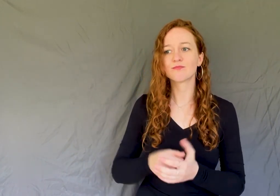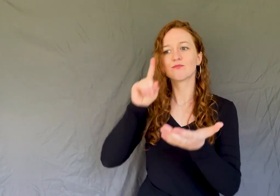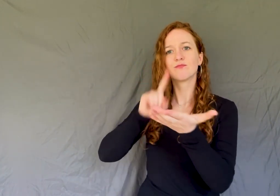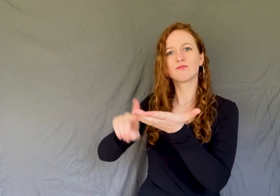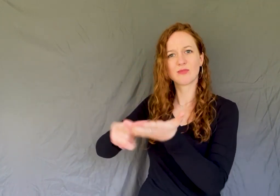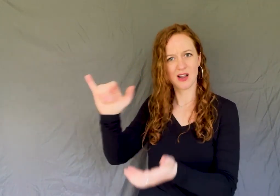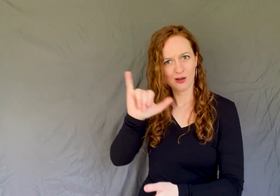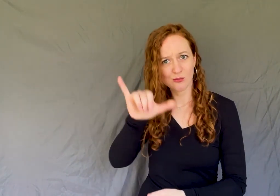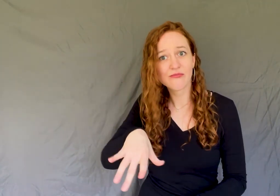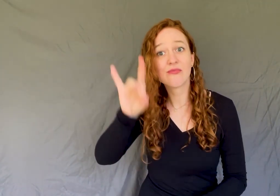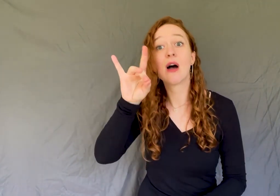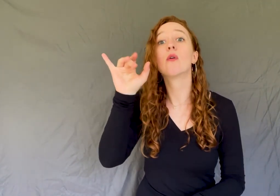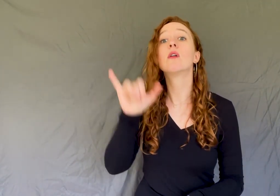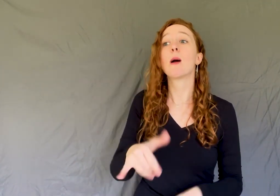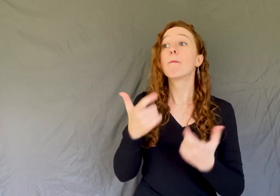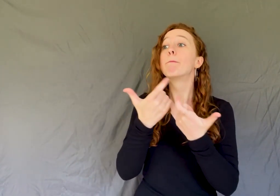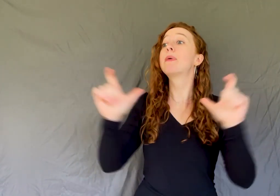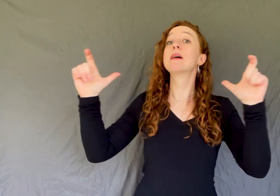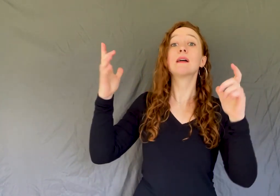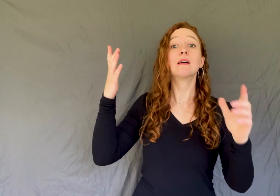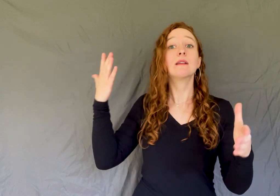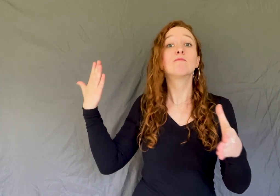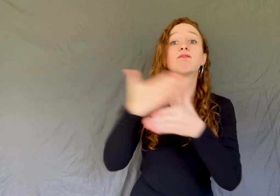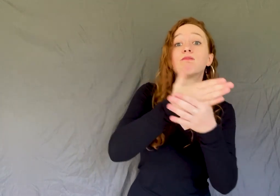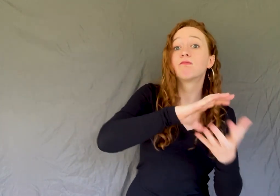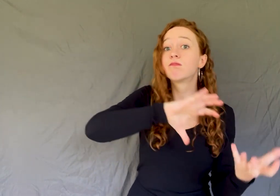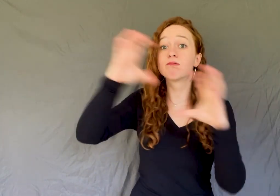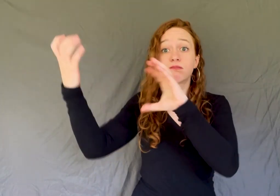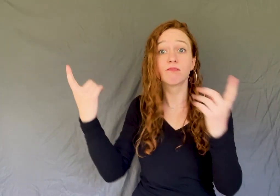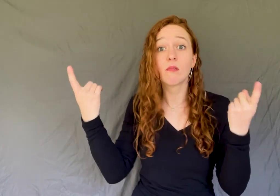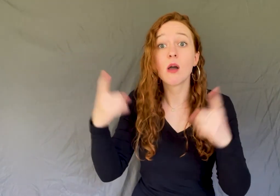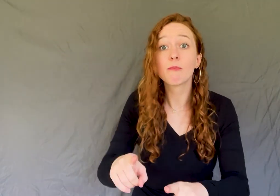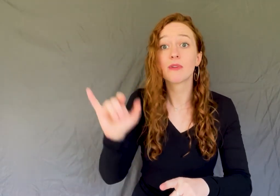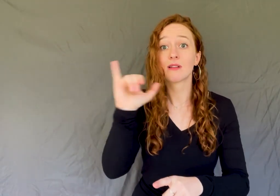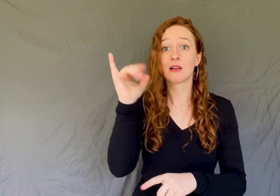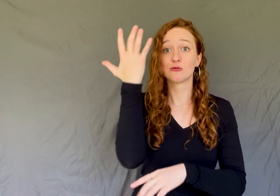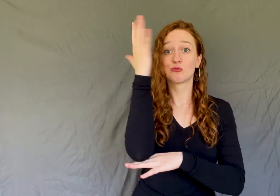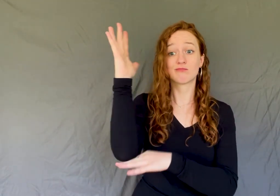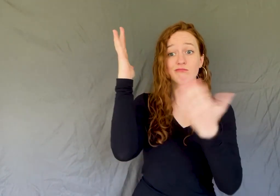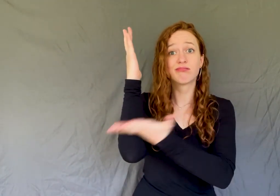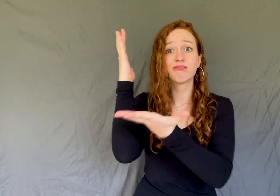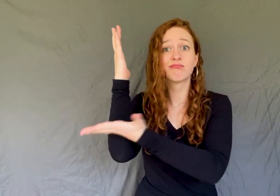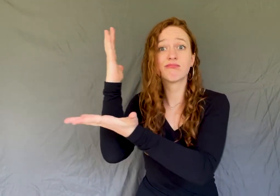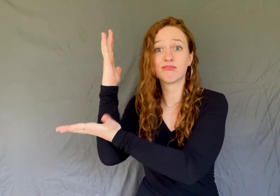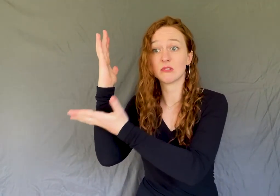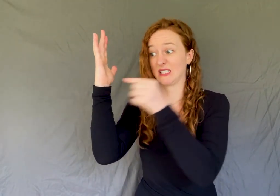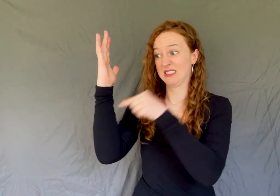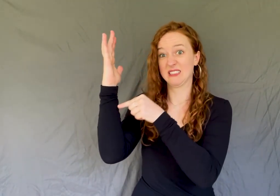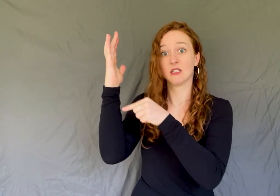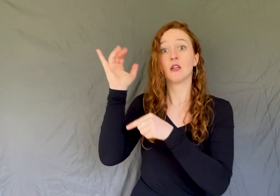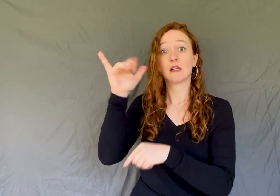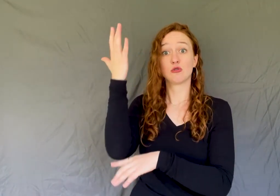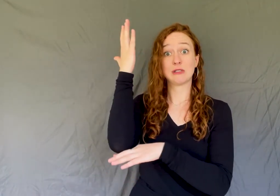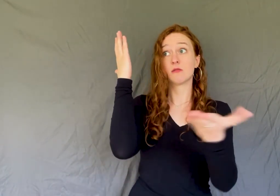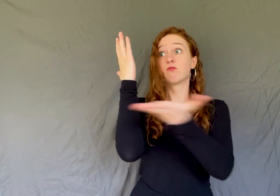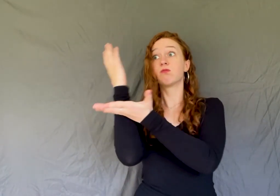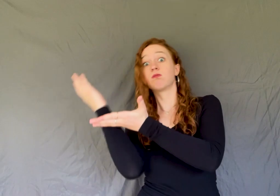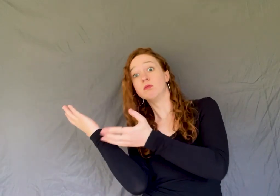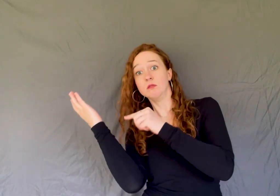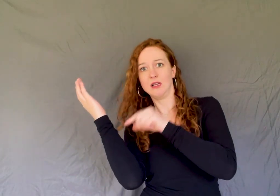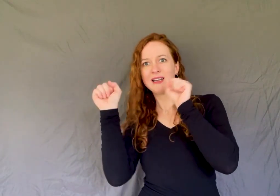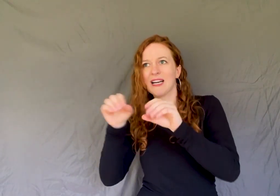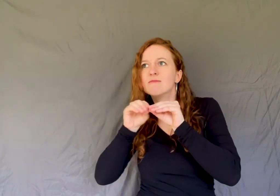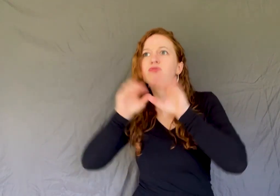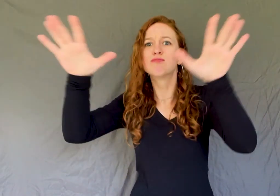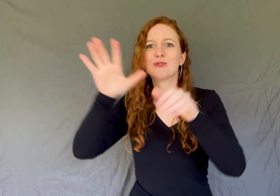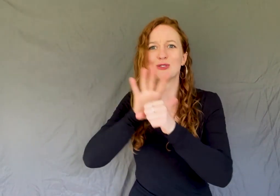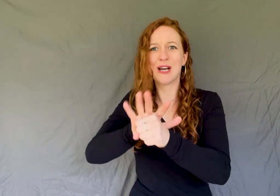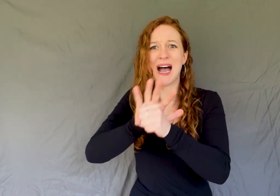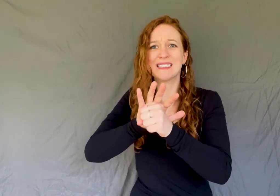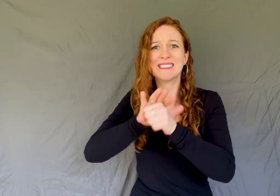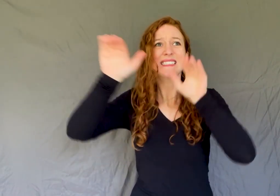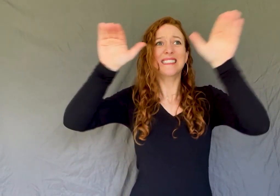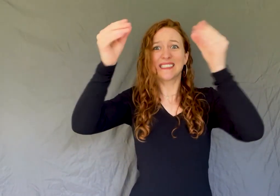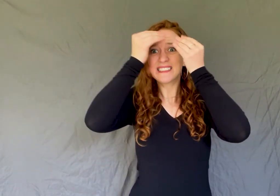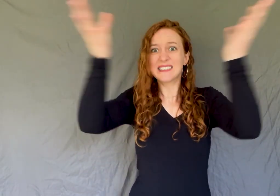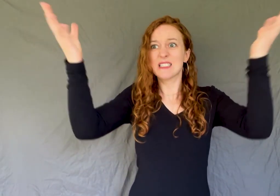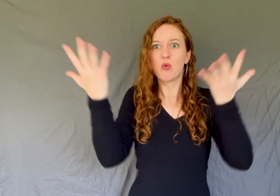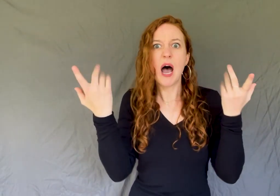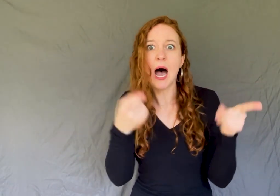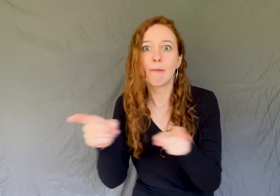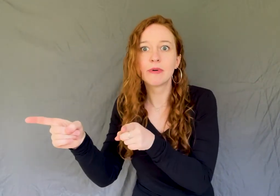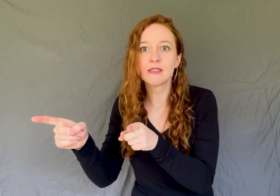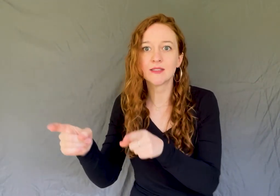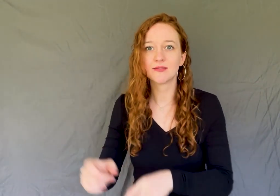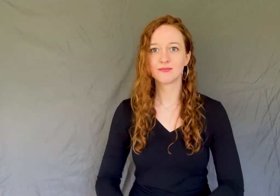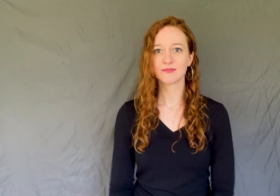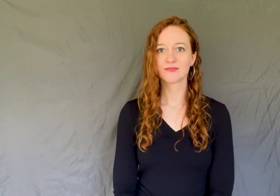It was even found that trees can send a stress signal to nearby trees after a major forest disturbance, such as deforestation.